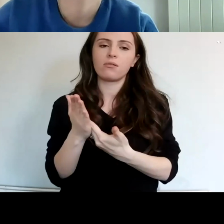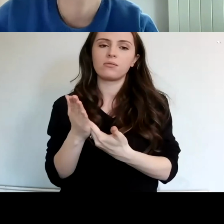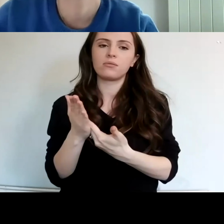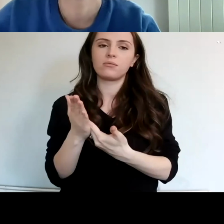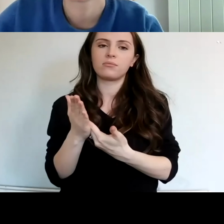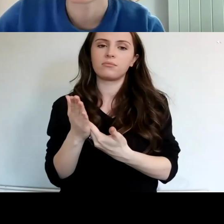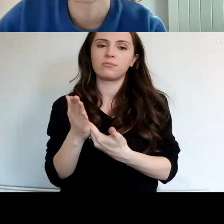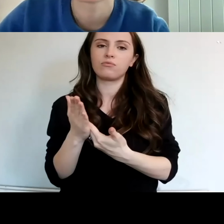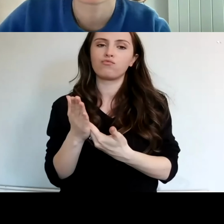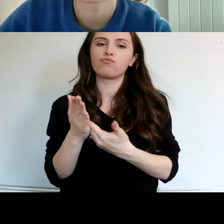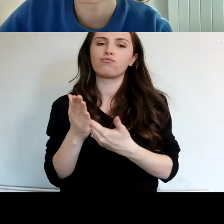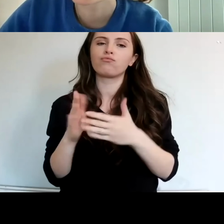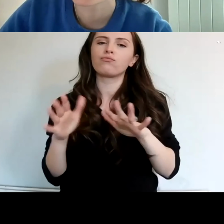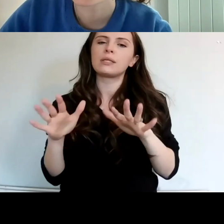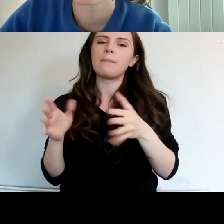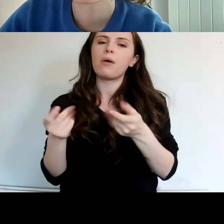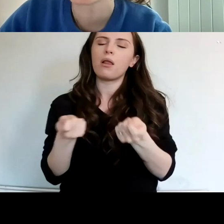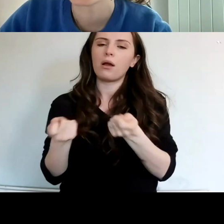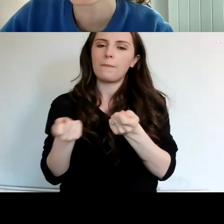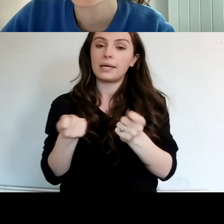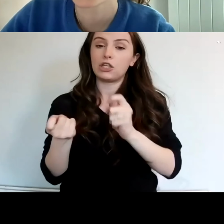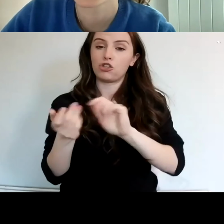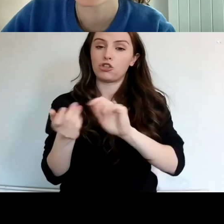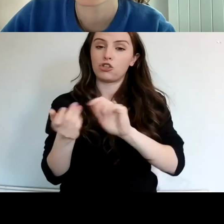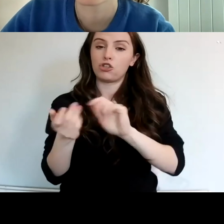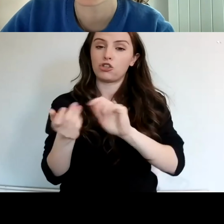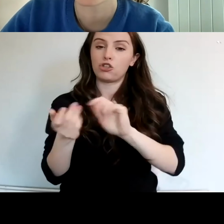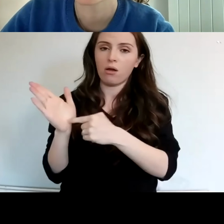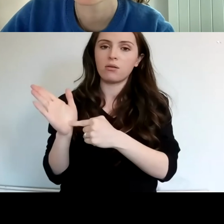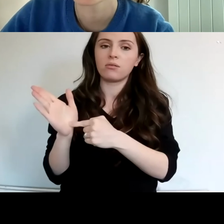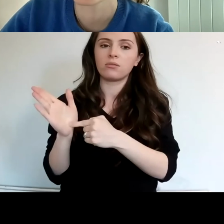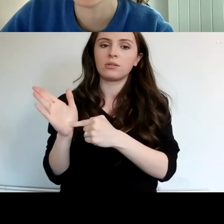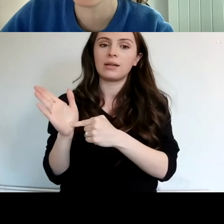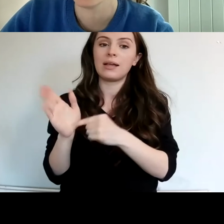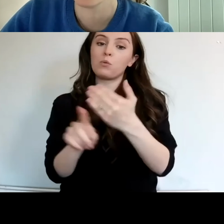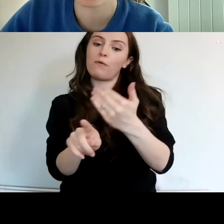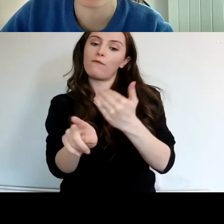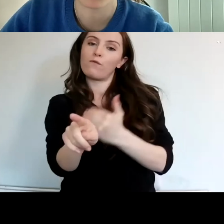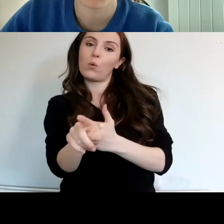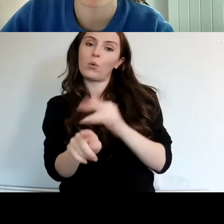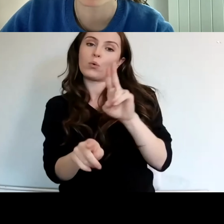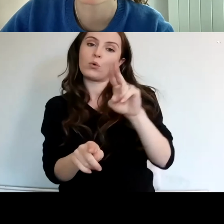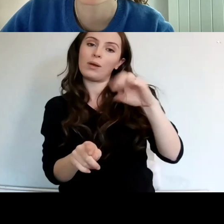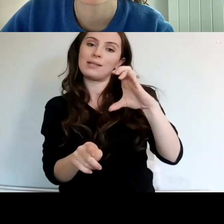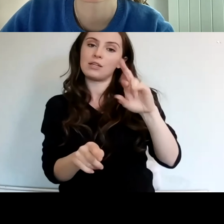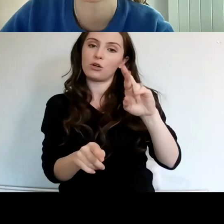..reasonable accommodation legislation predates the CRPD ratification. So, we have the Employment Equality Act,